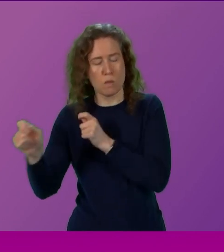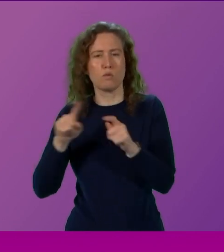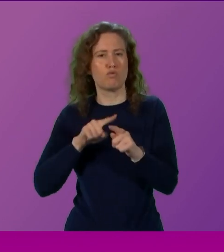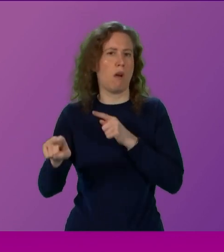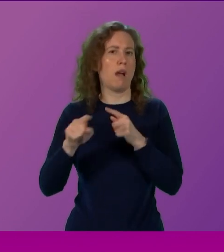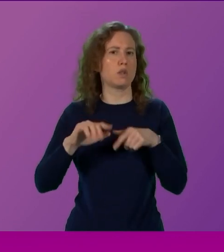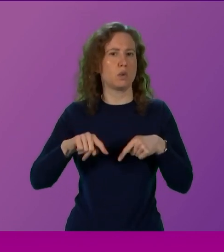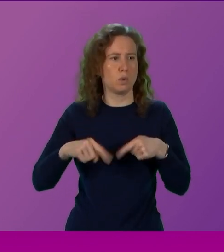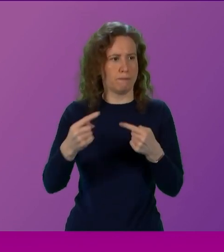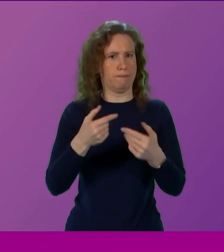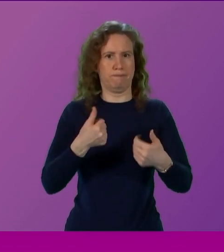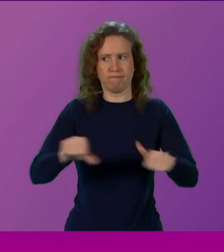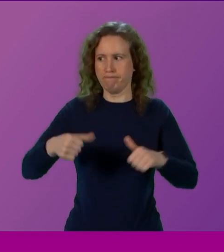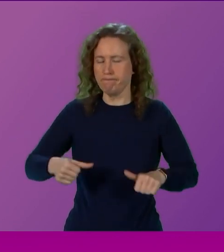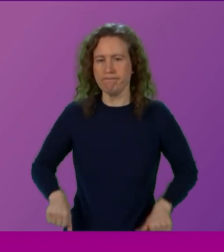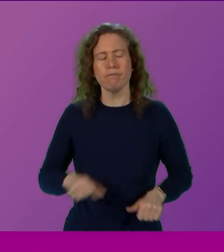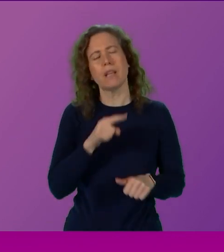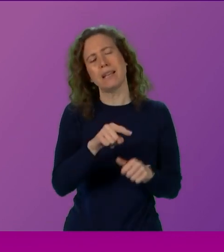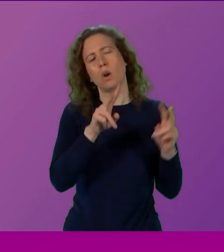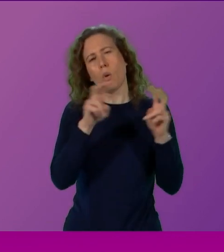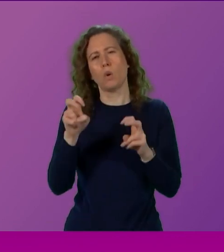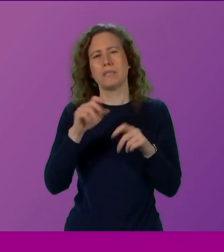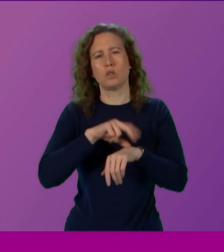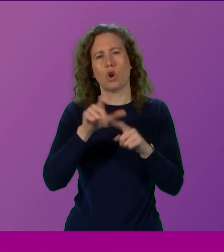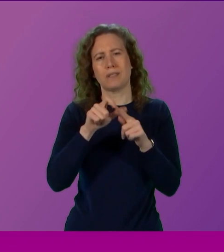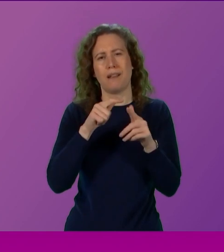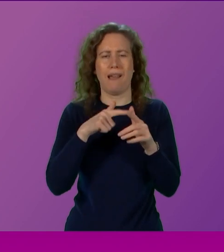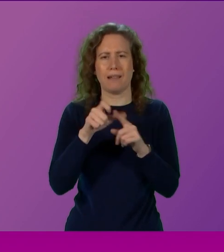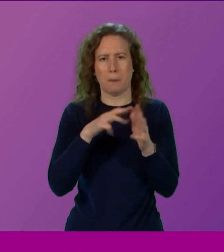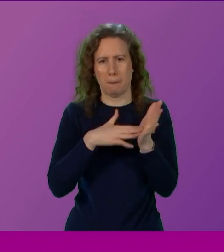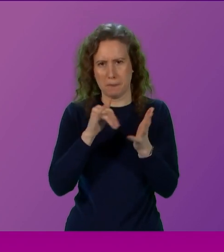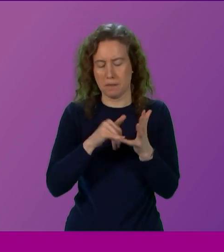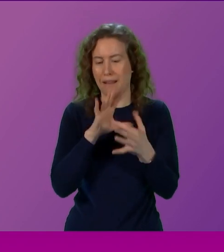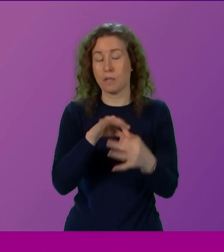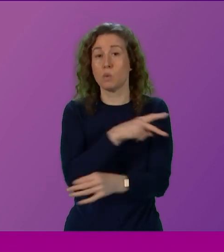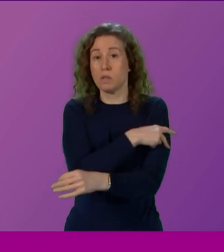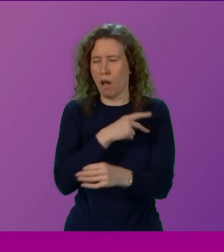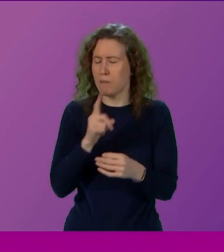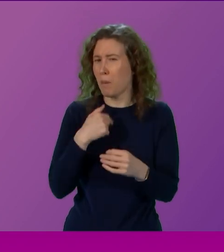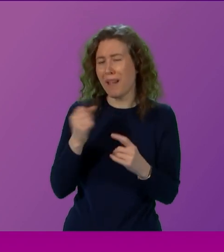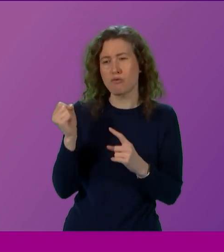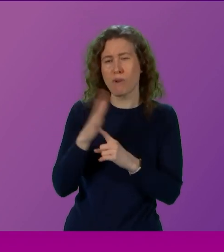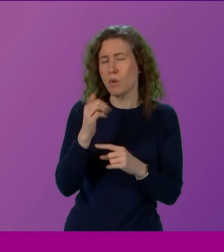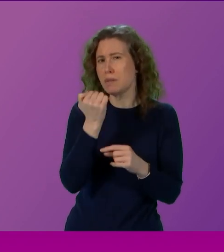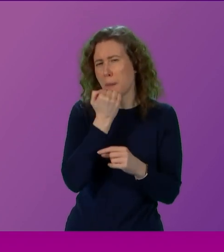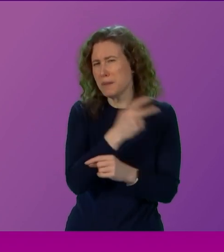Anas Sarwar cited Dr Adams’s comments on staff. We have record numbers of staff in